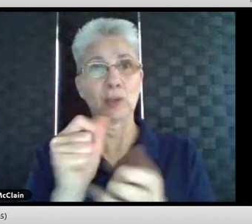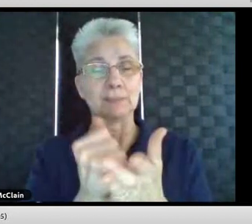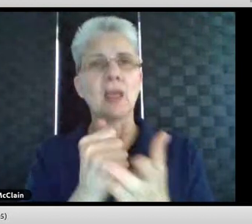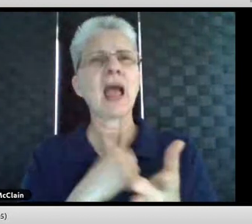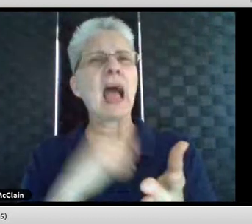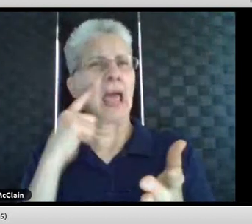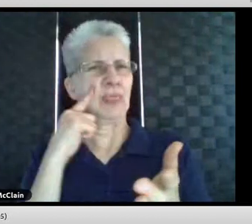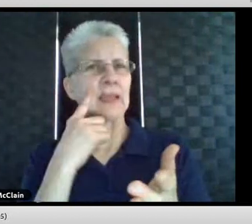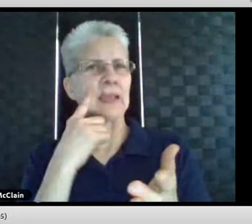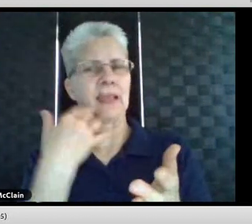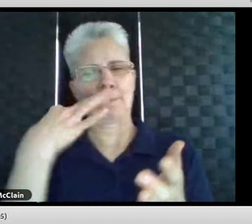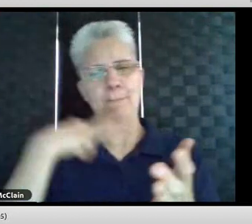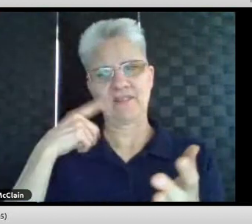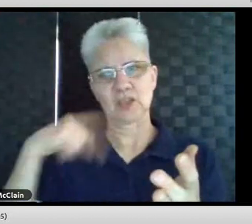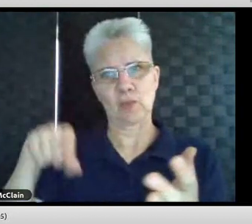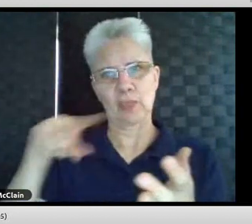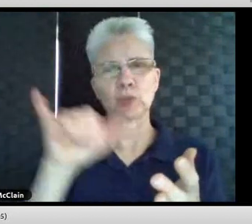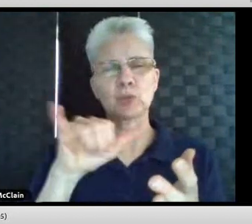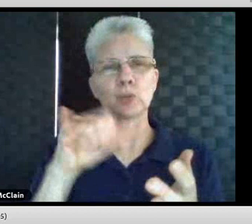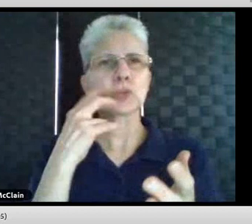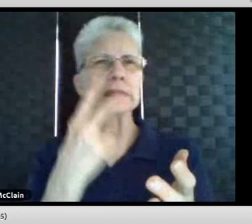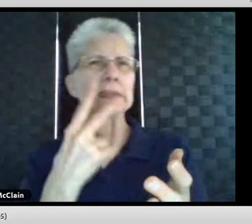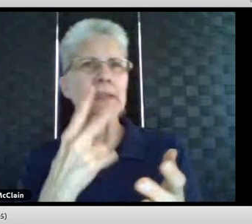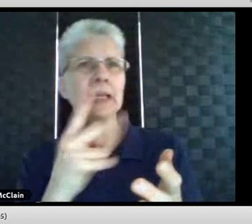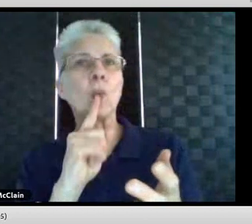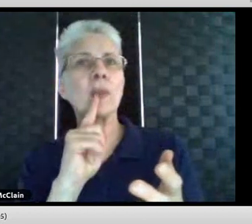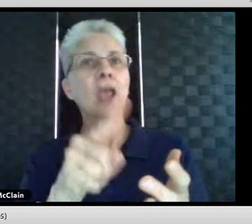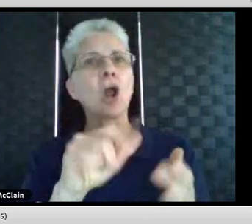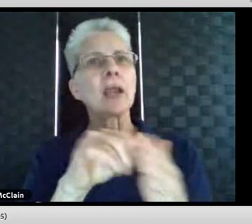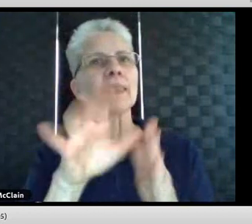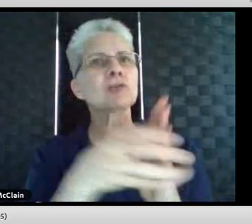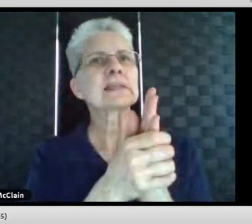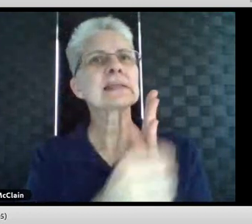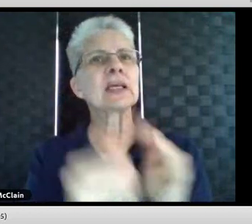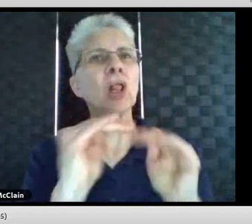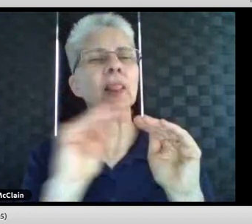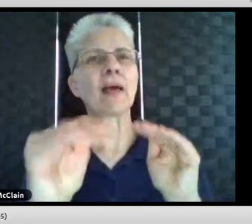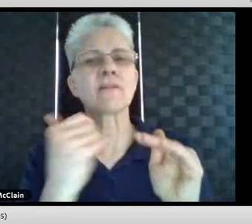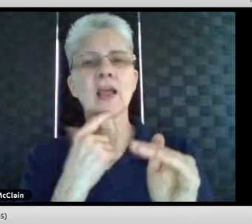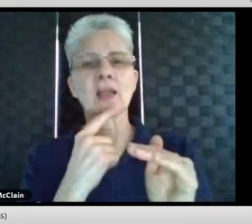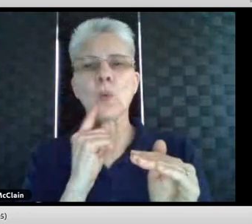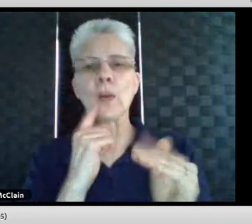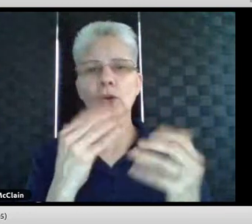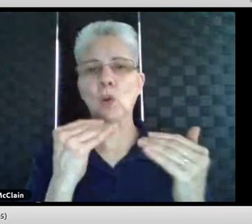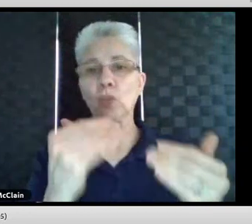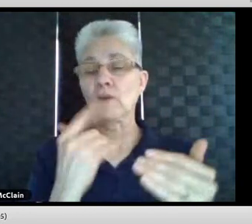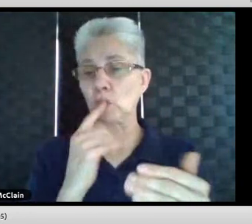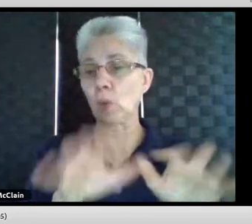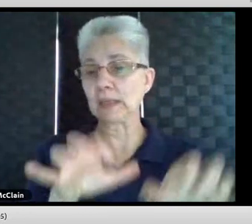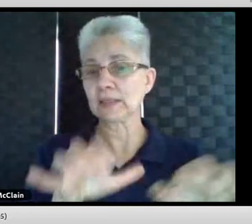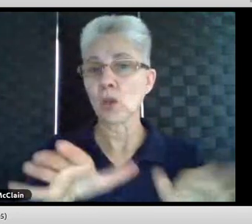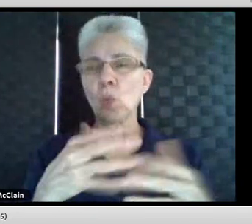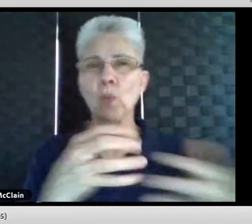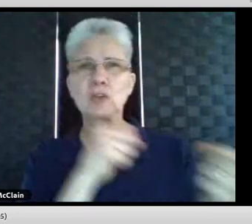because you can see where they are. And as we go through it, if you want to chime in with your strongest skills